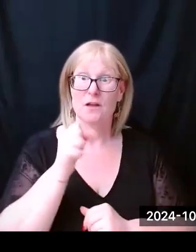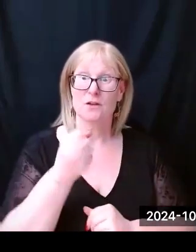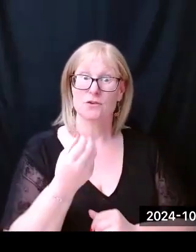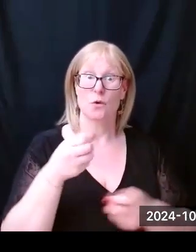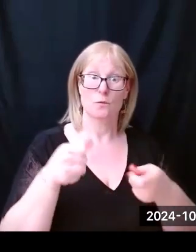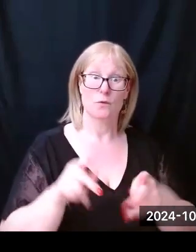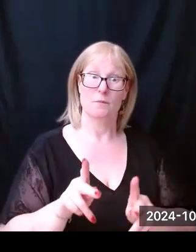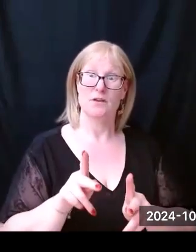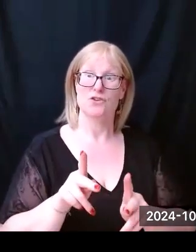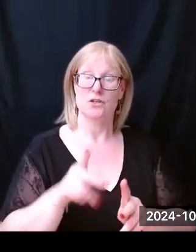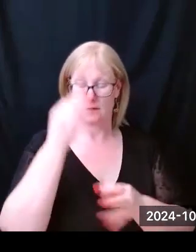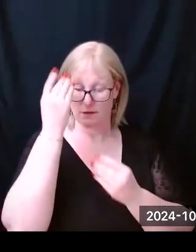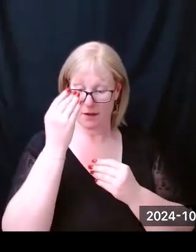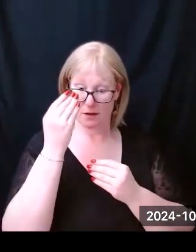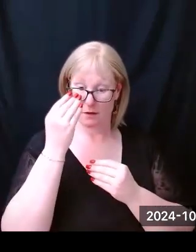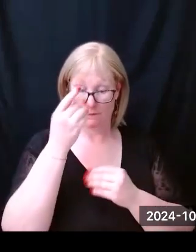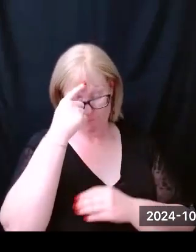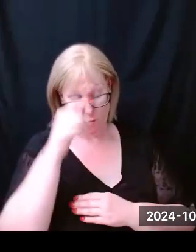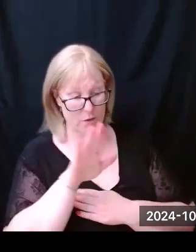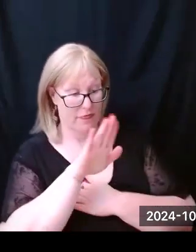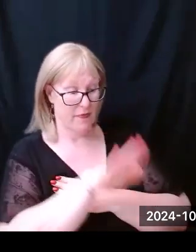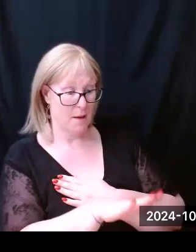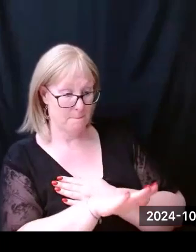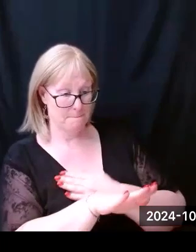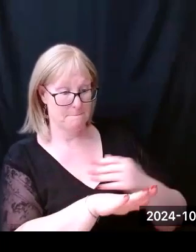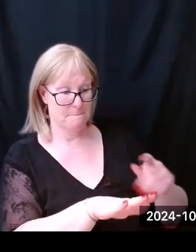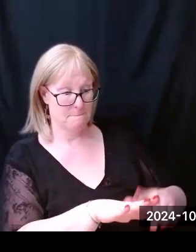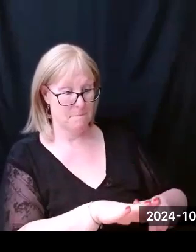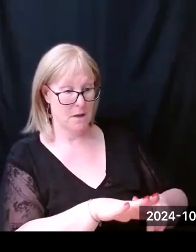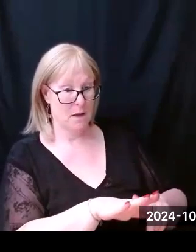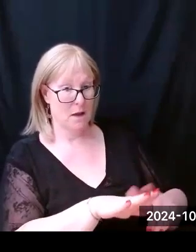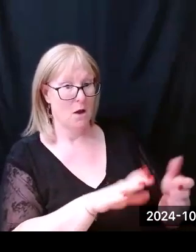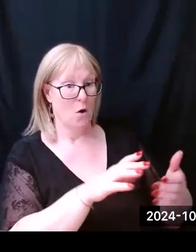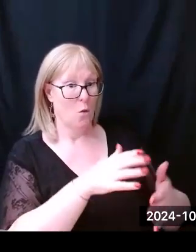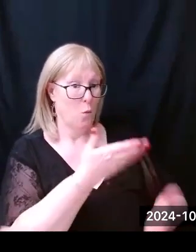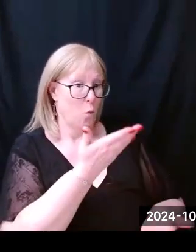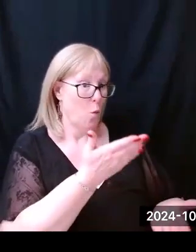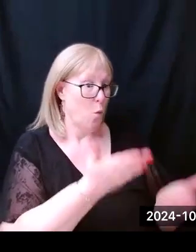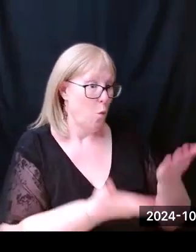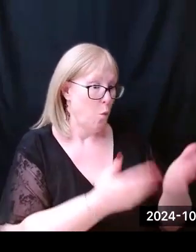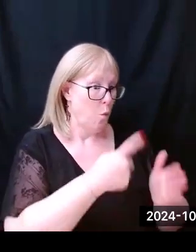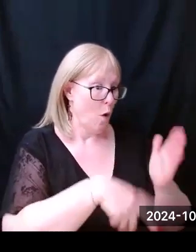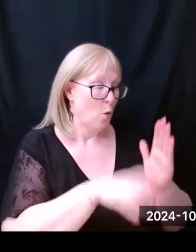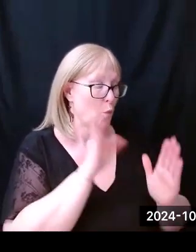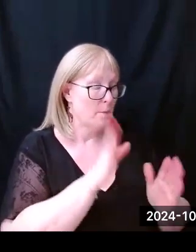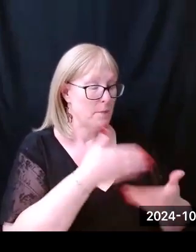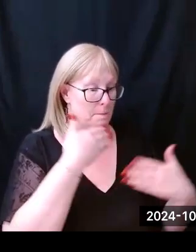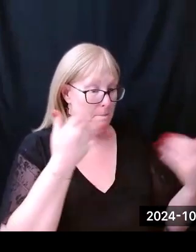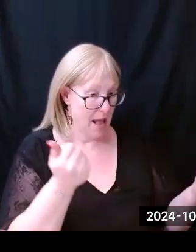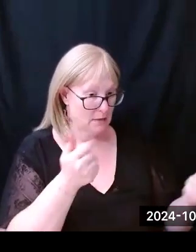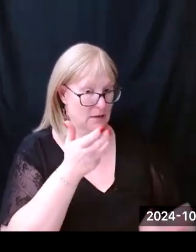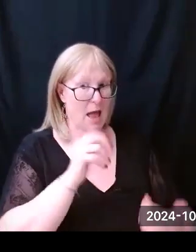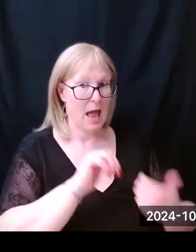And where will it be optimal for me to meet you where you are. So we can take their perspective and we can build on it.